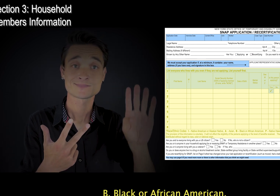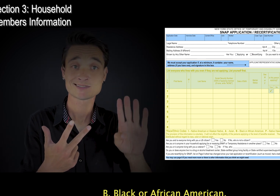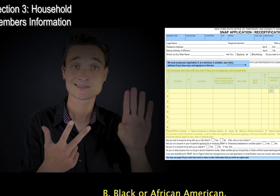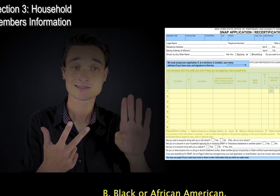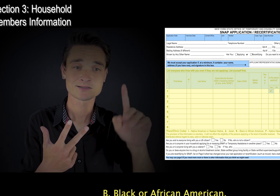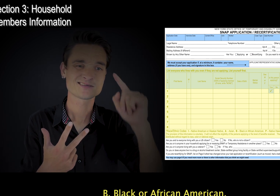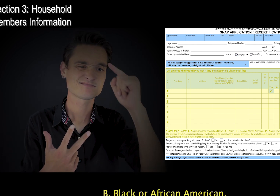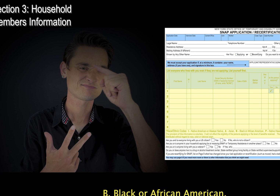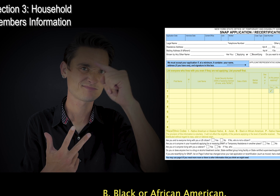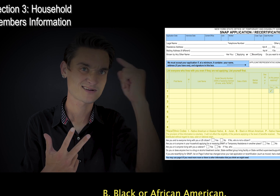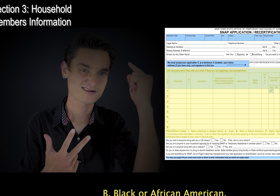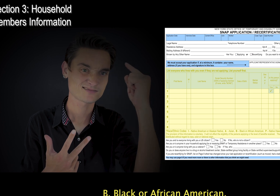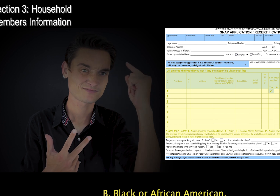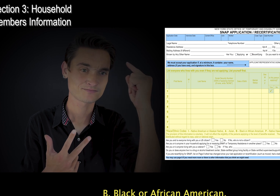B, Black or African American,